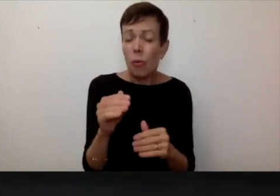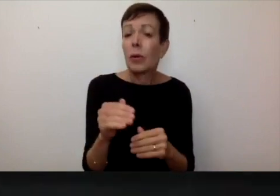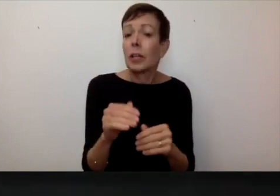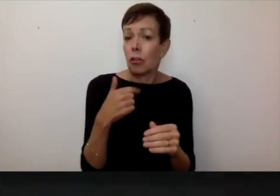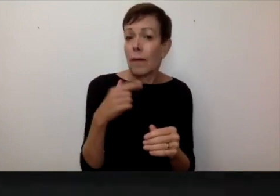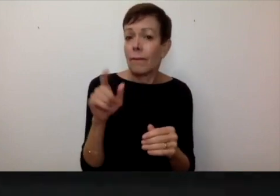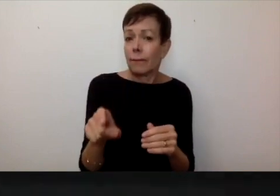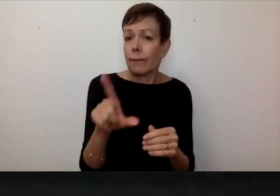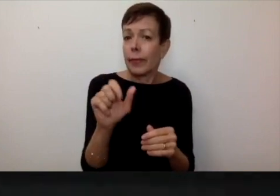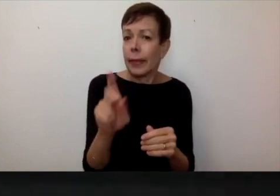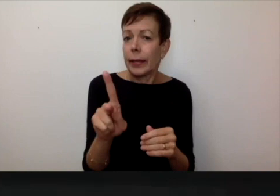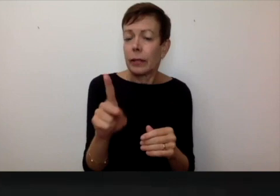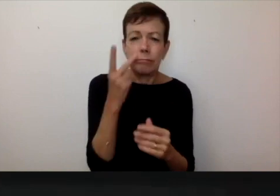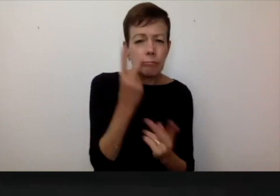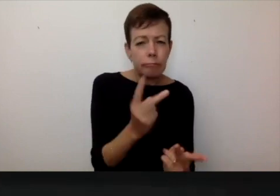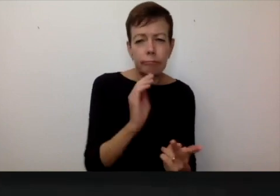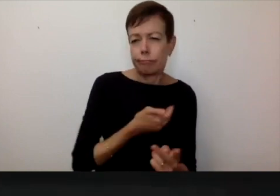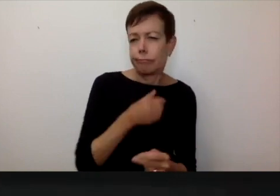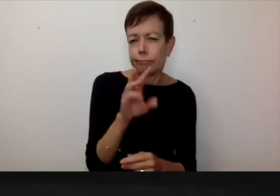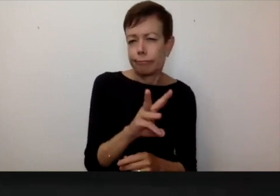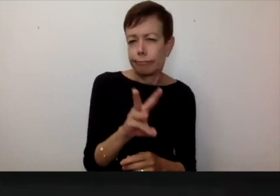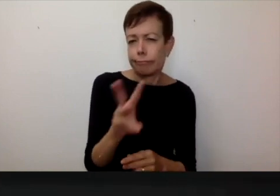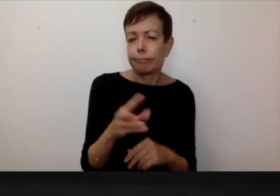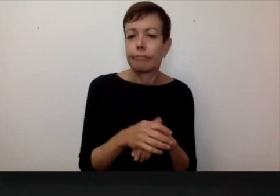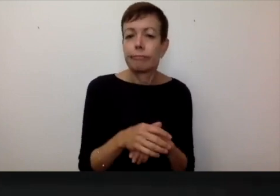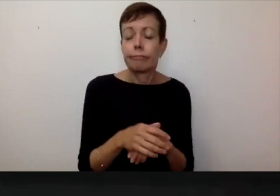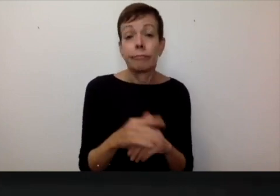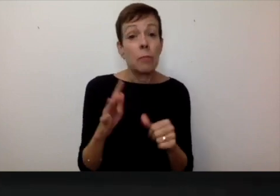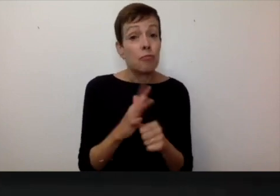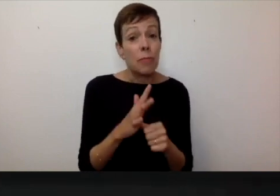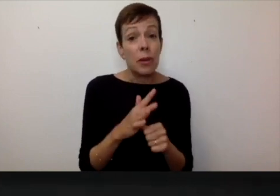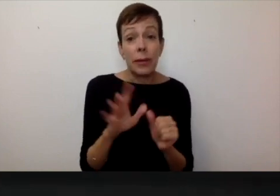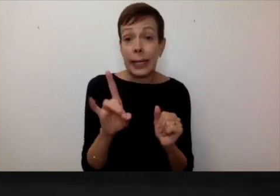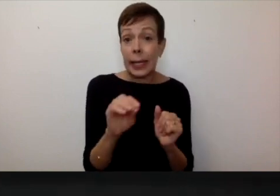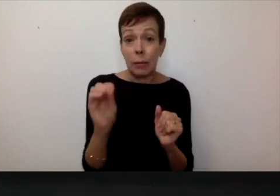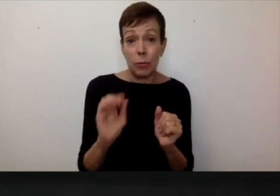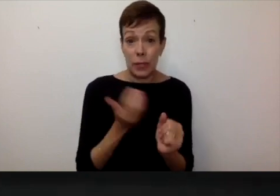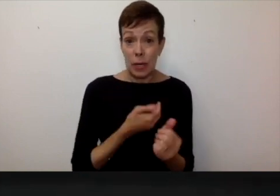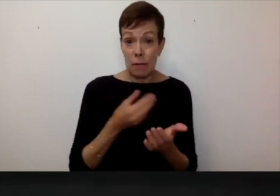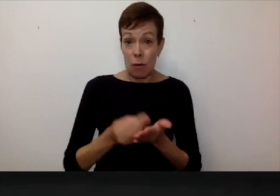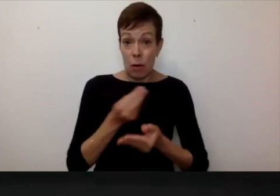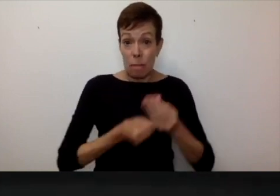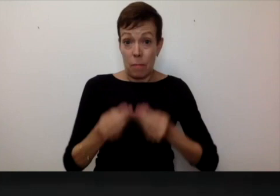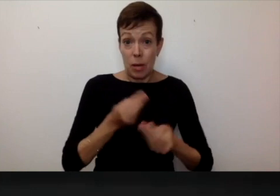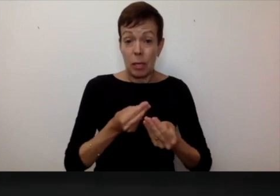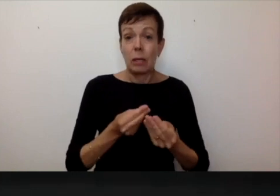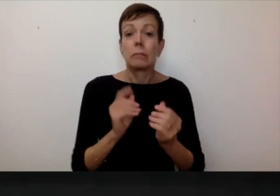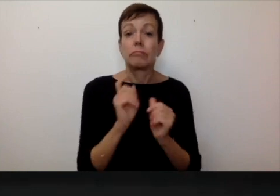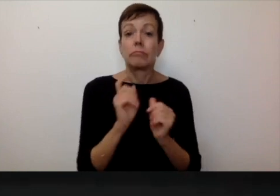our website primarily over 80 percent of our funds go directly out in the form of grant investments into